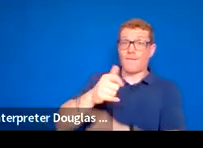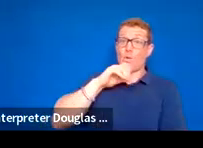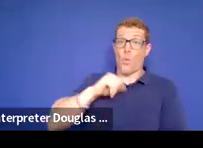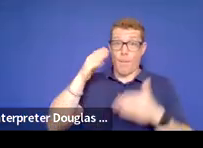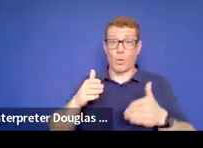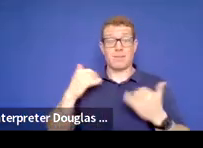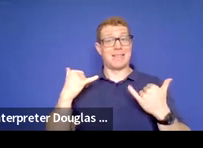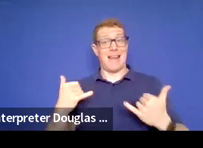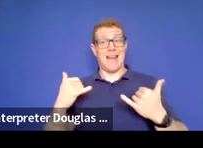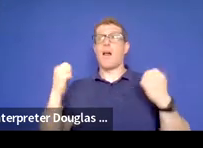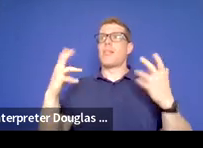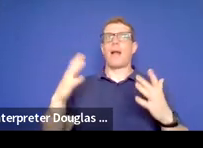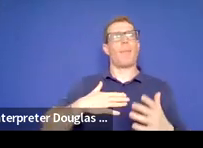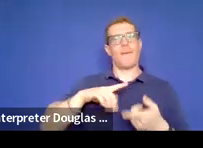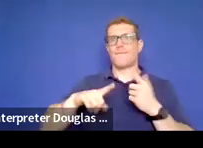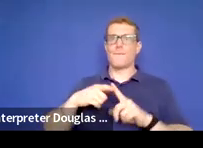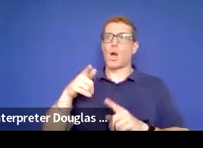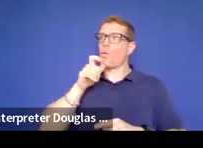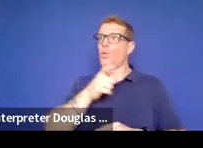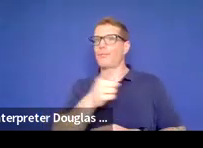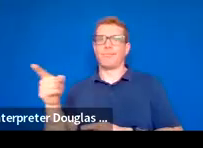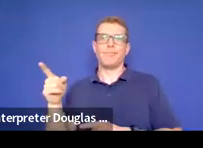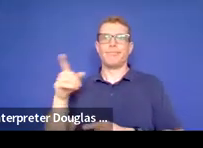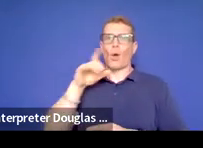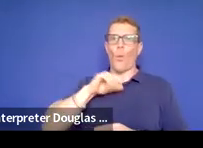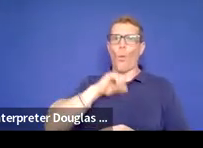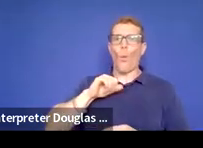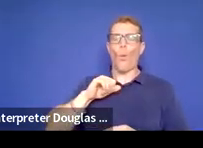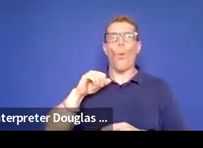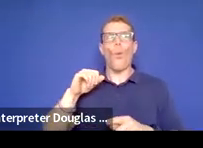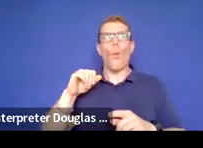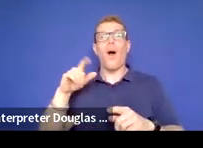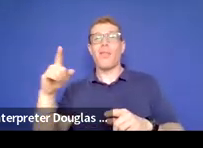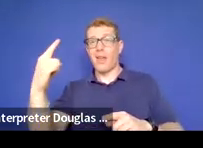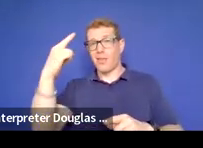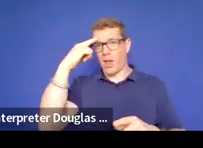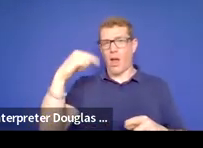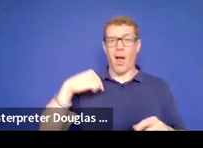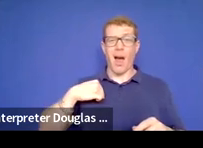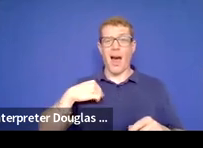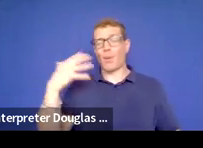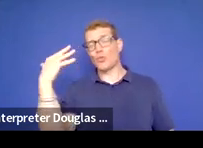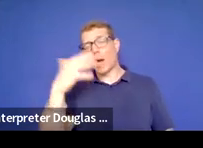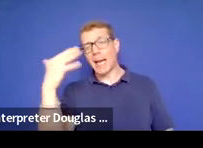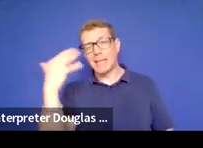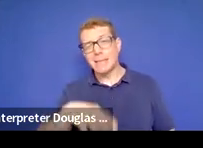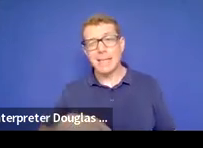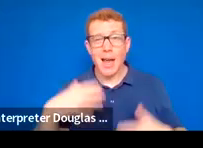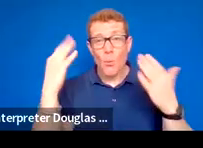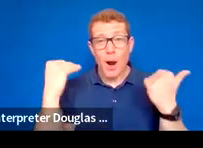You must be crazy. I survive raising kids and not sleeping. And now you want me to go back and figure out how i'm going to sleep.